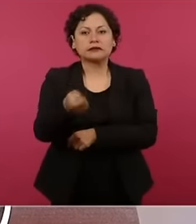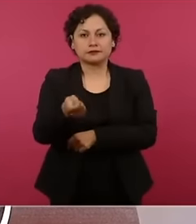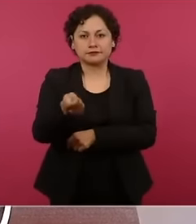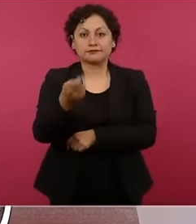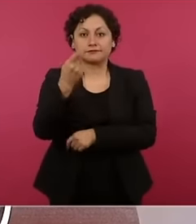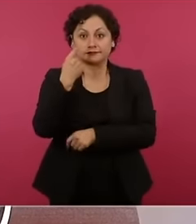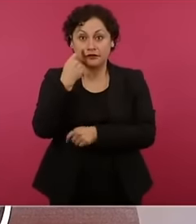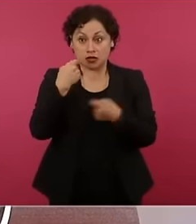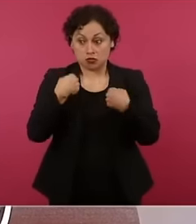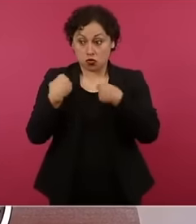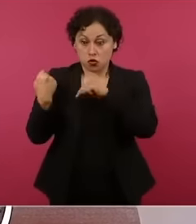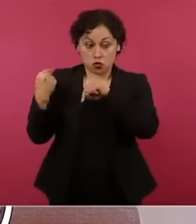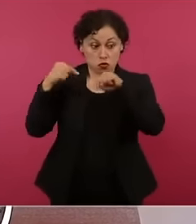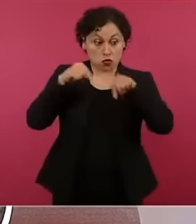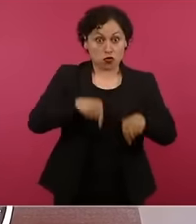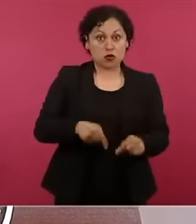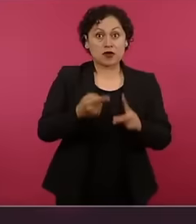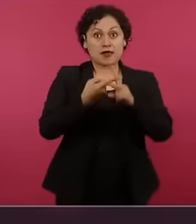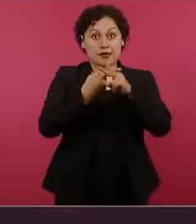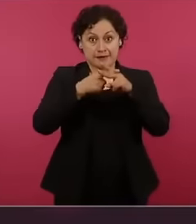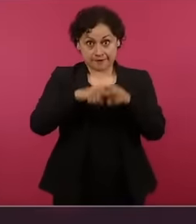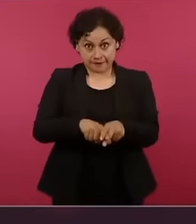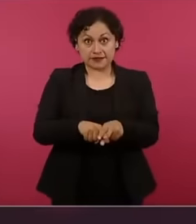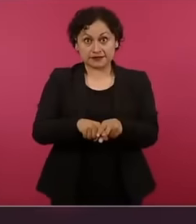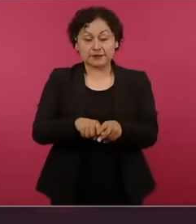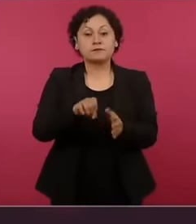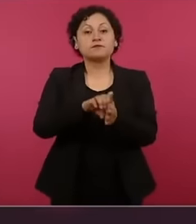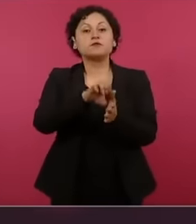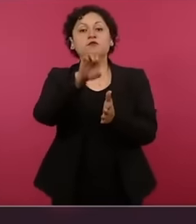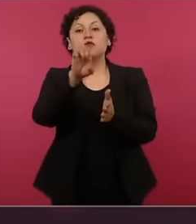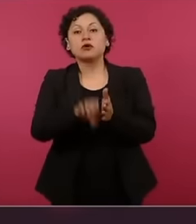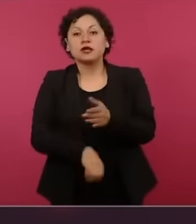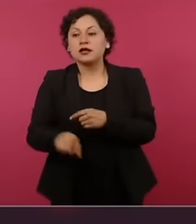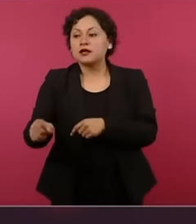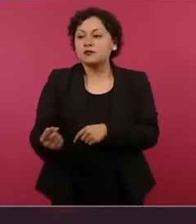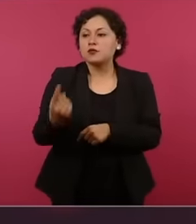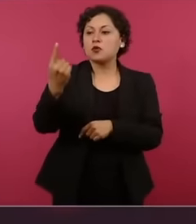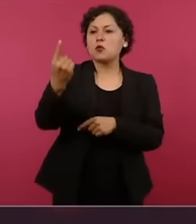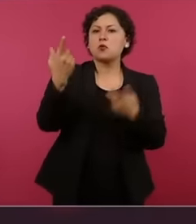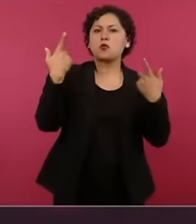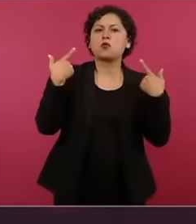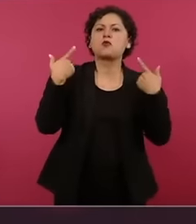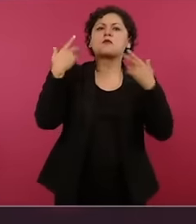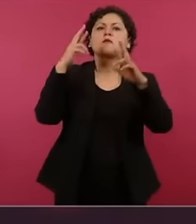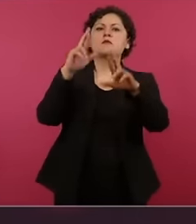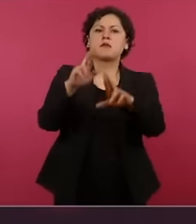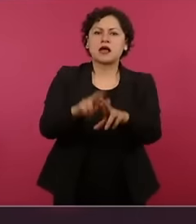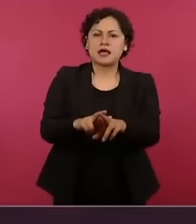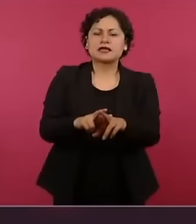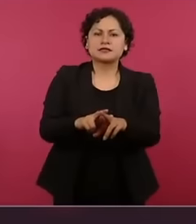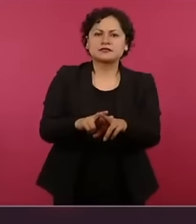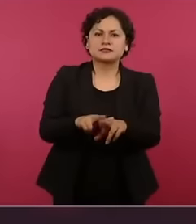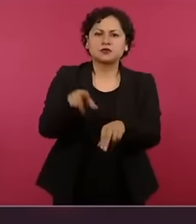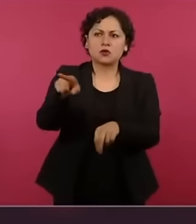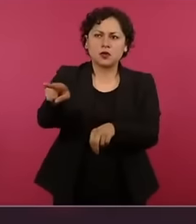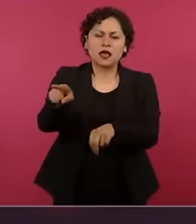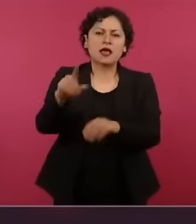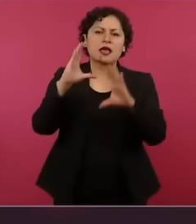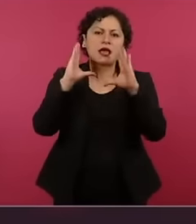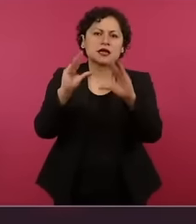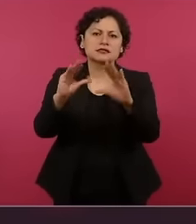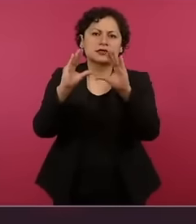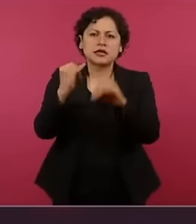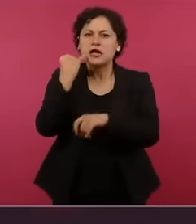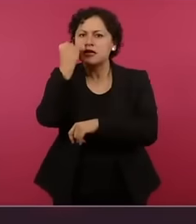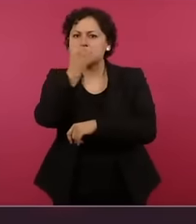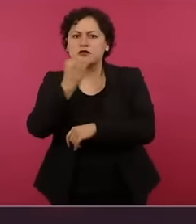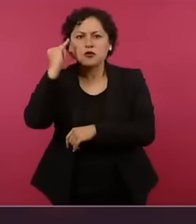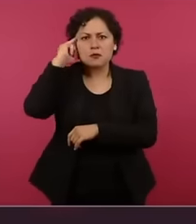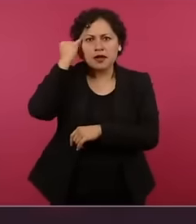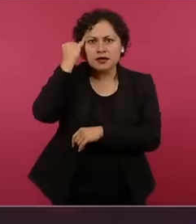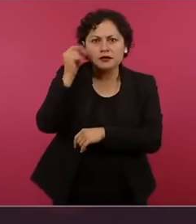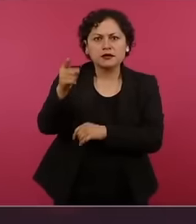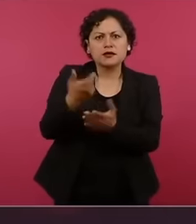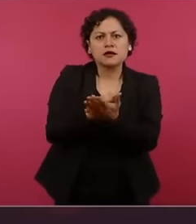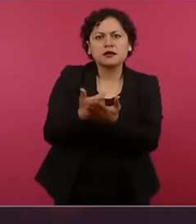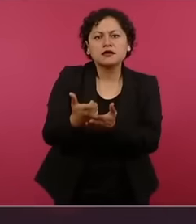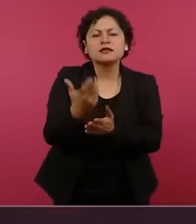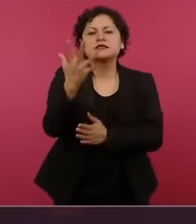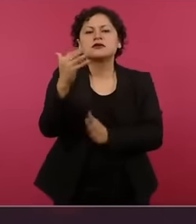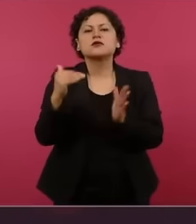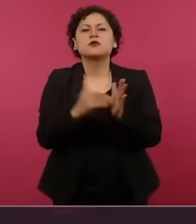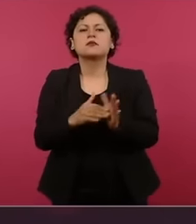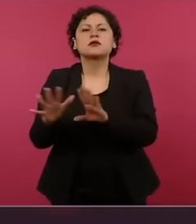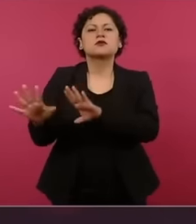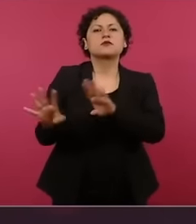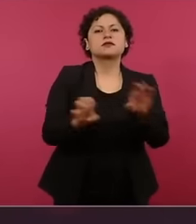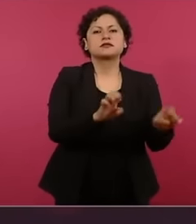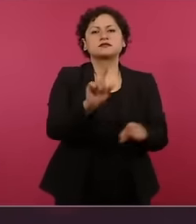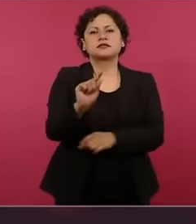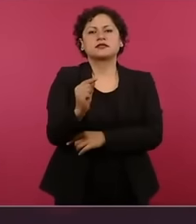an aspiring bilingual teacher of indigenous education obtained 5,000,994 pesos per month and